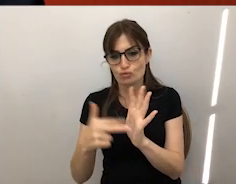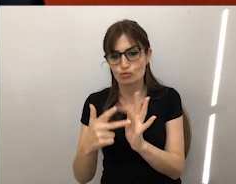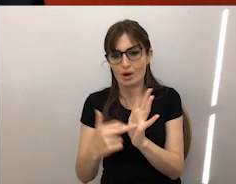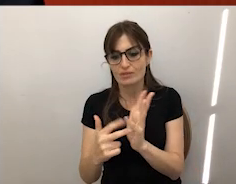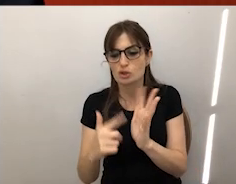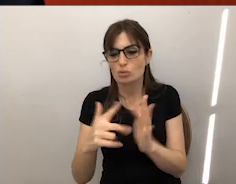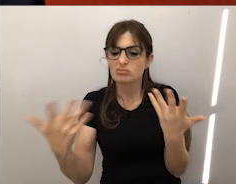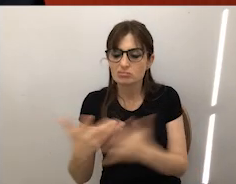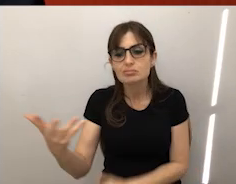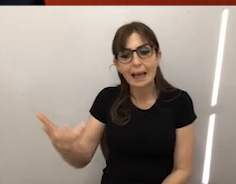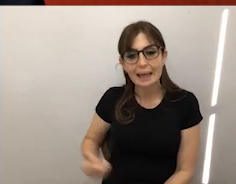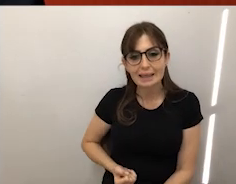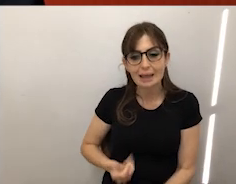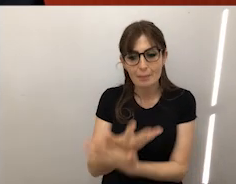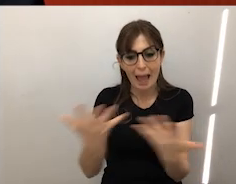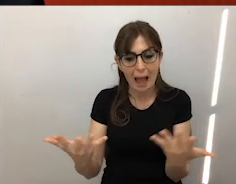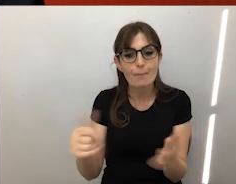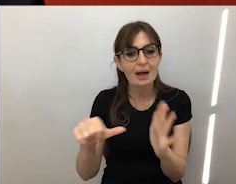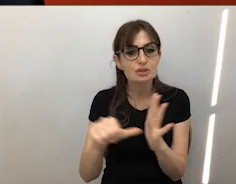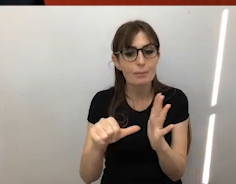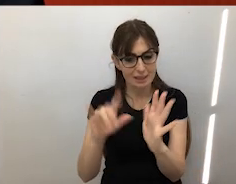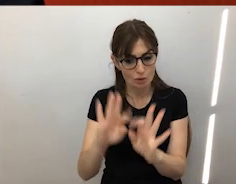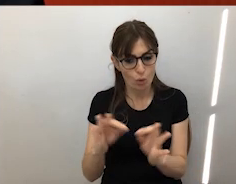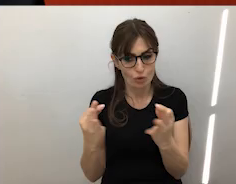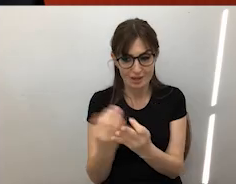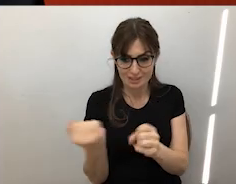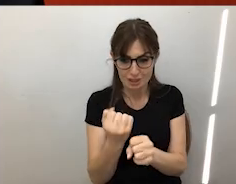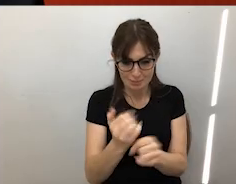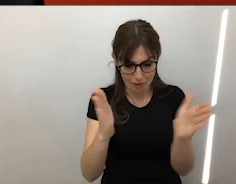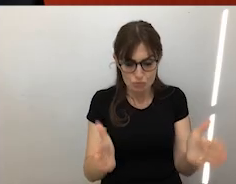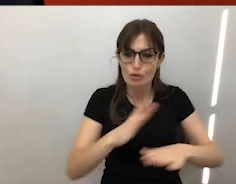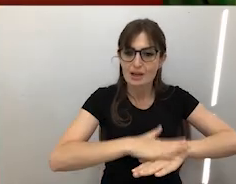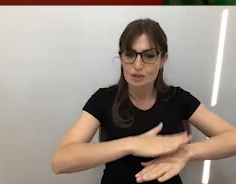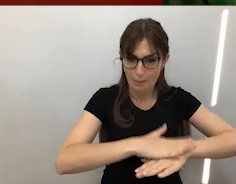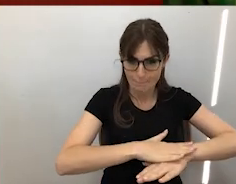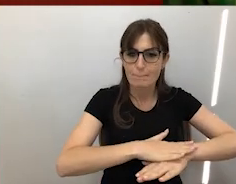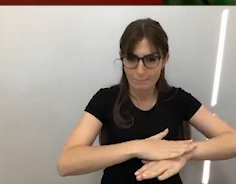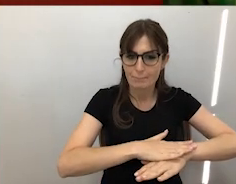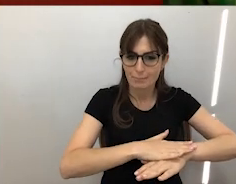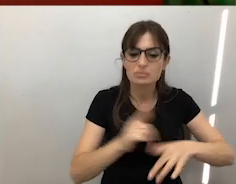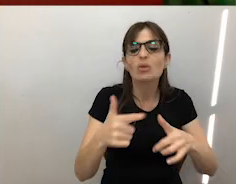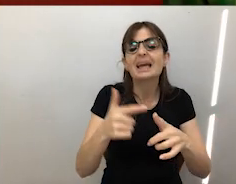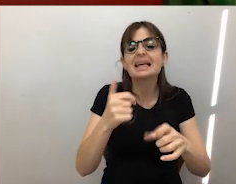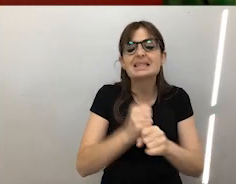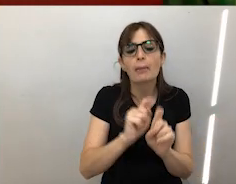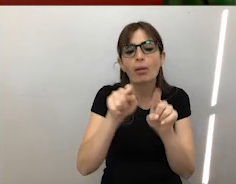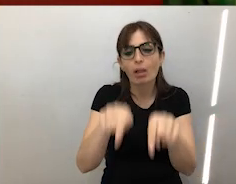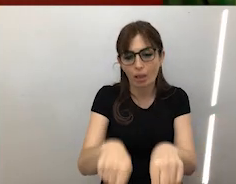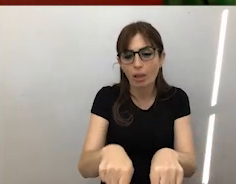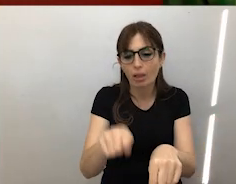or income is the amount of money the organisation has earned during the period. Referring to our example income statement,